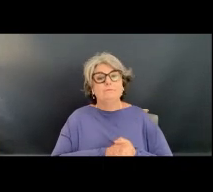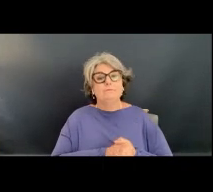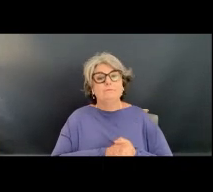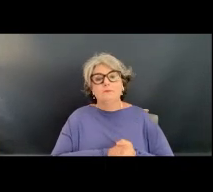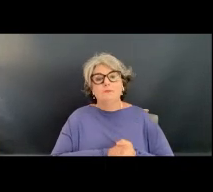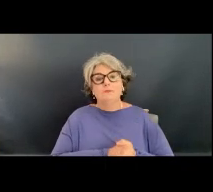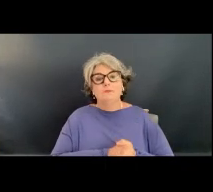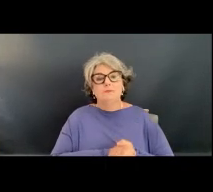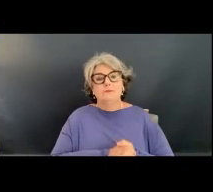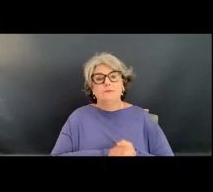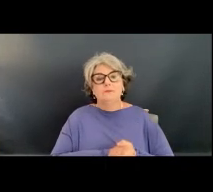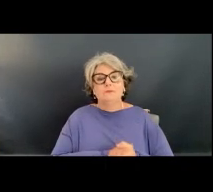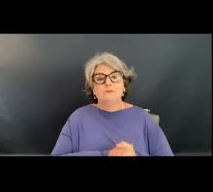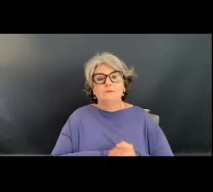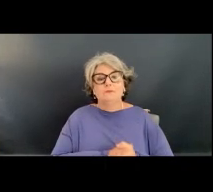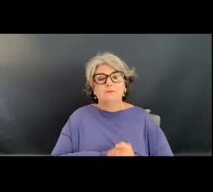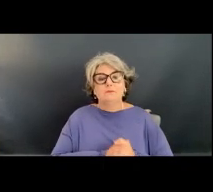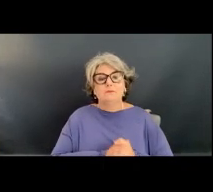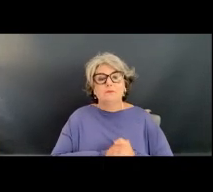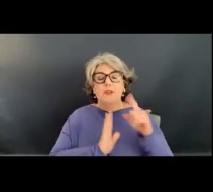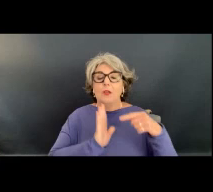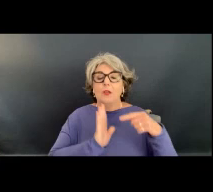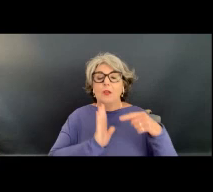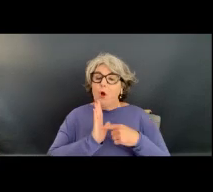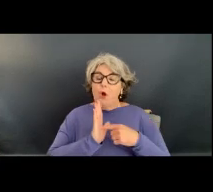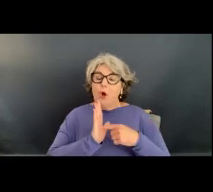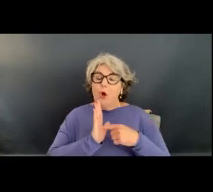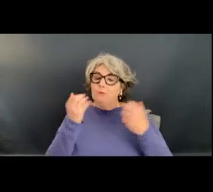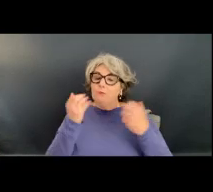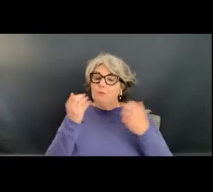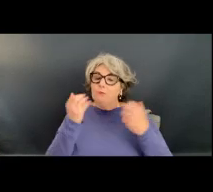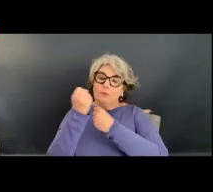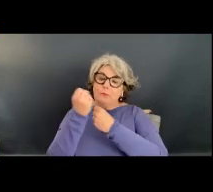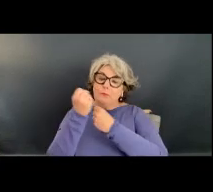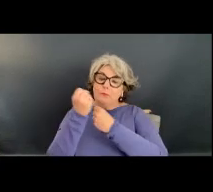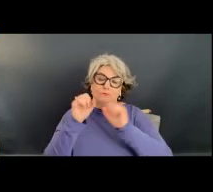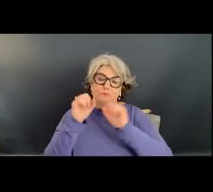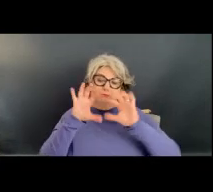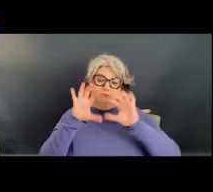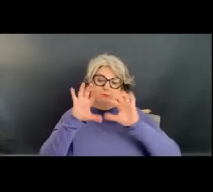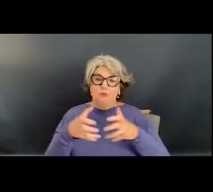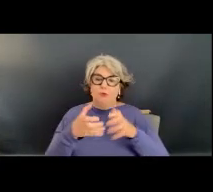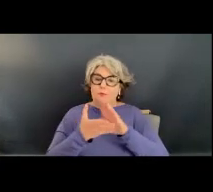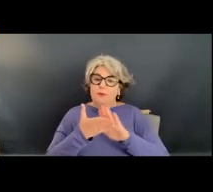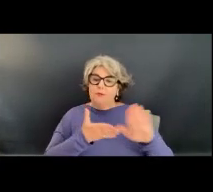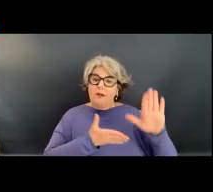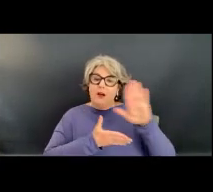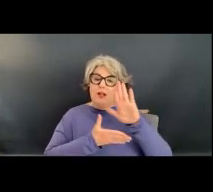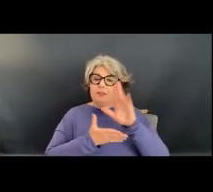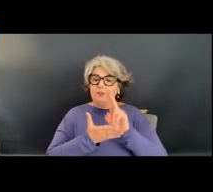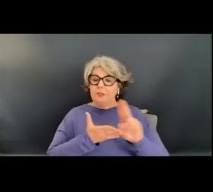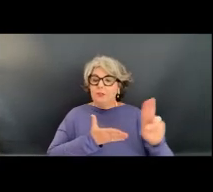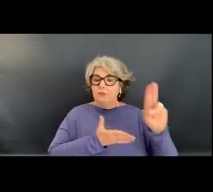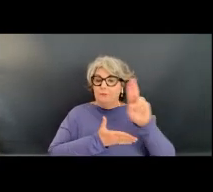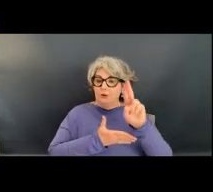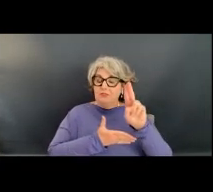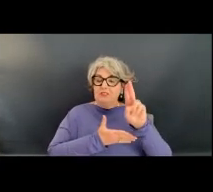So as I mentioned, the role of the Institute is to support this network of college and colleges and universities implementing